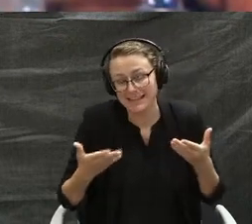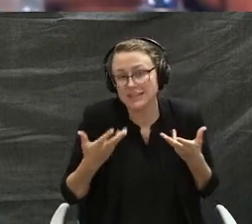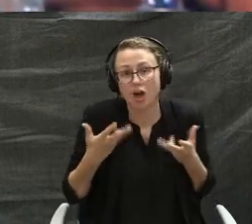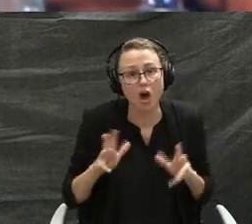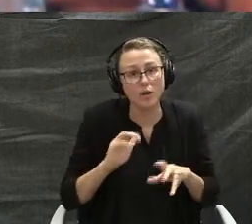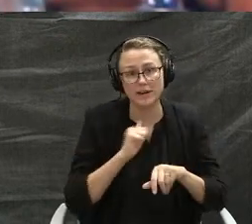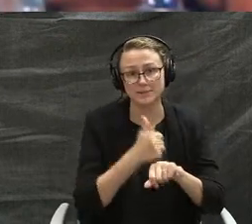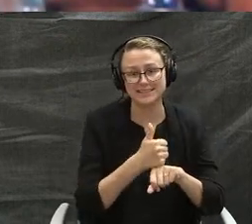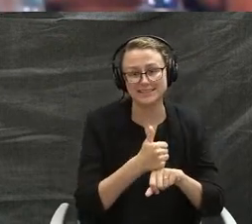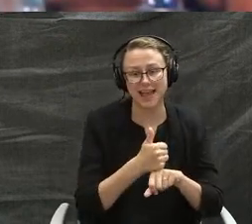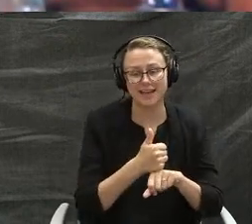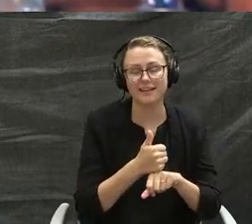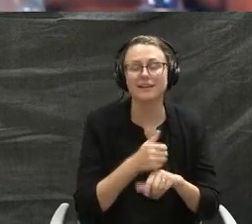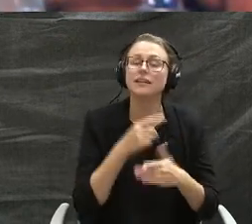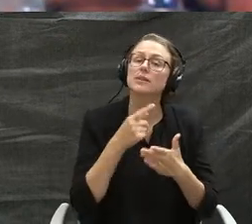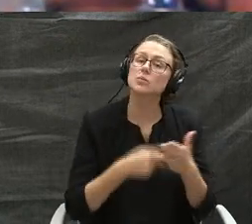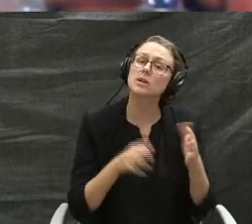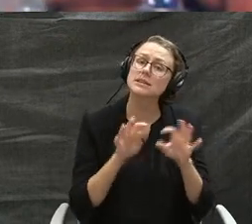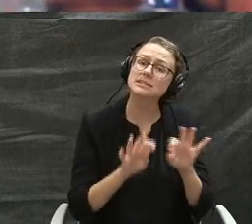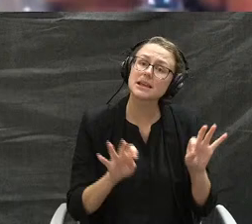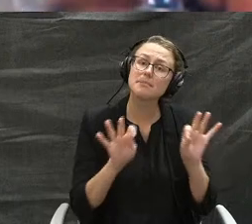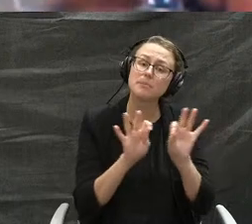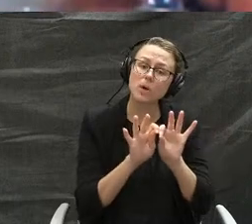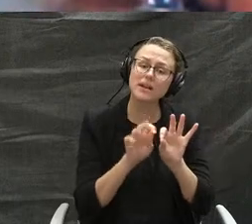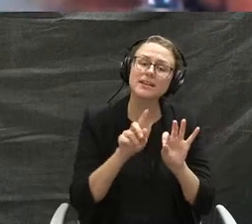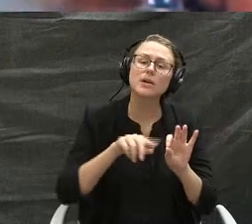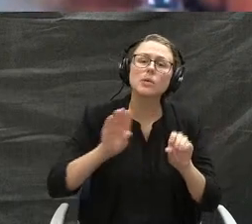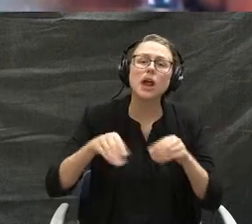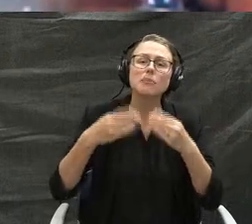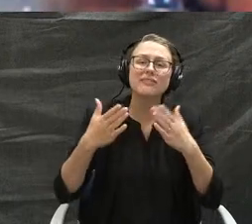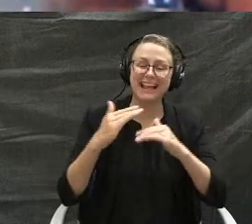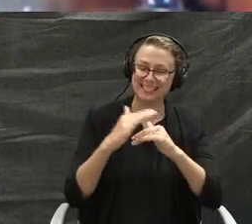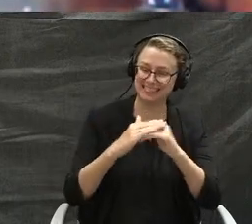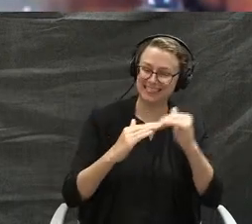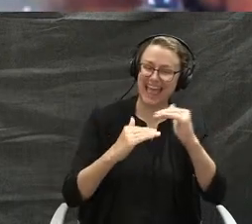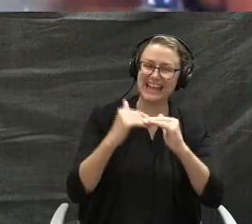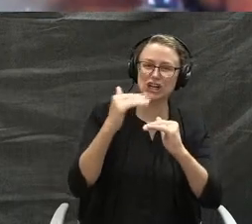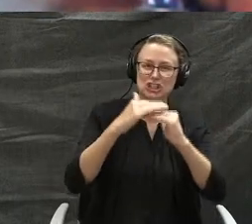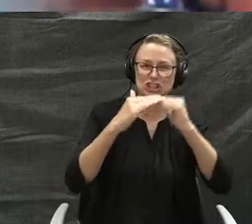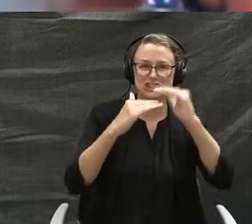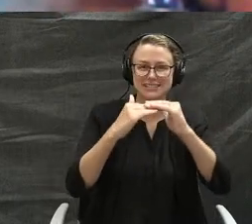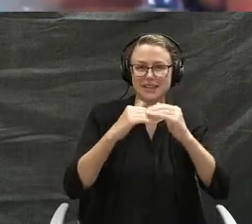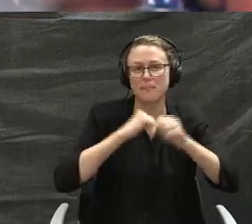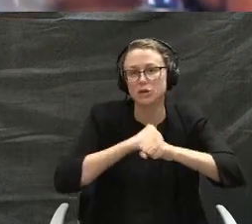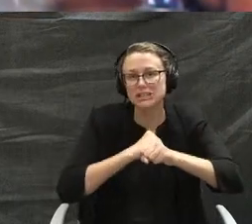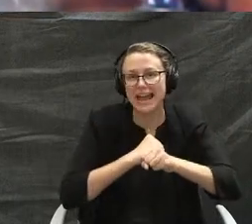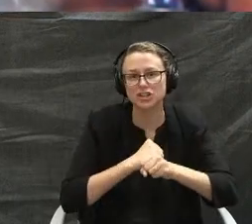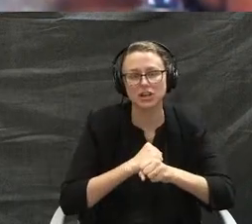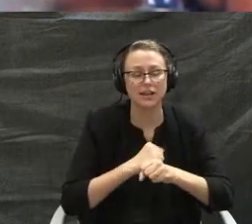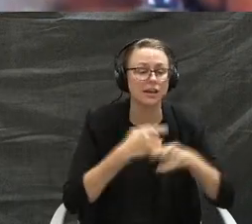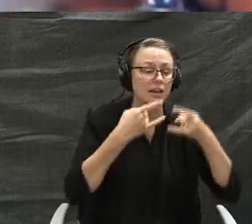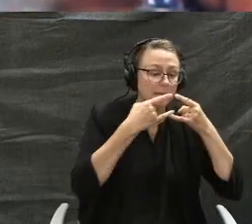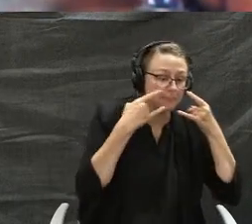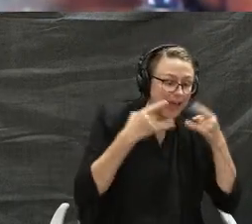look at is we're providing layers of protection with all of the things that we're doing with masking with face